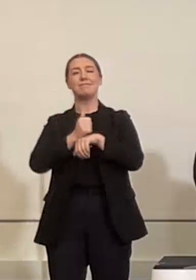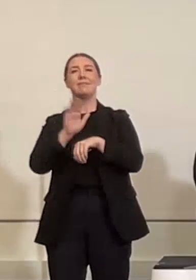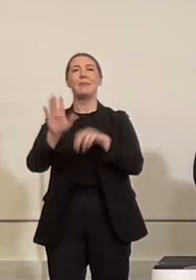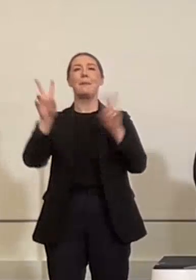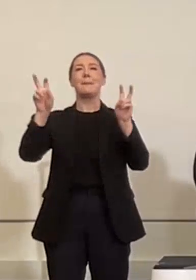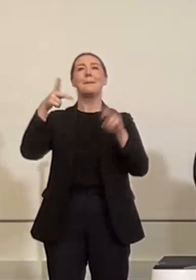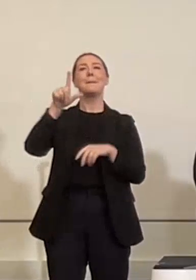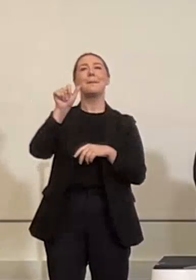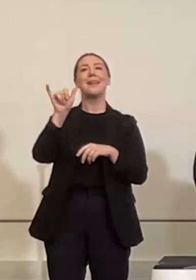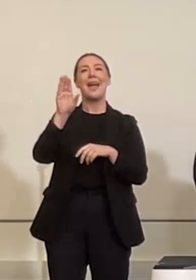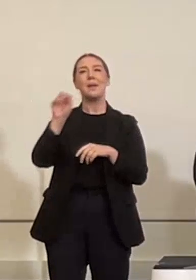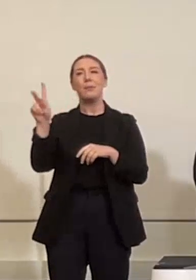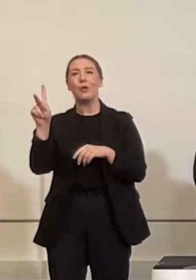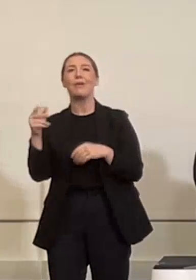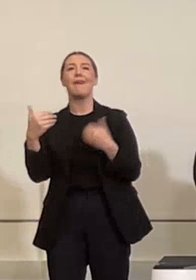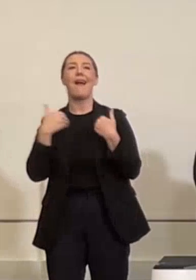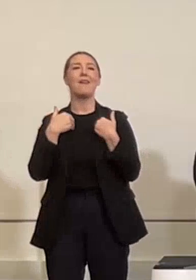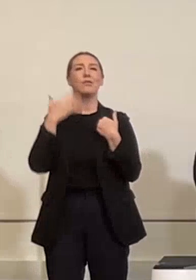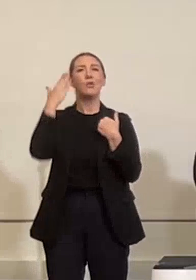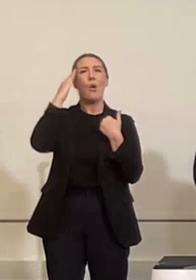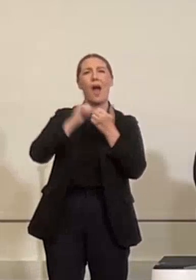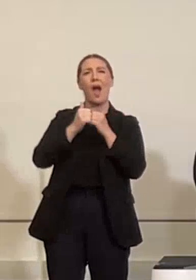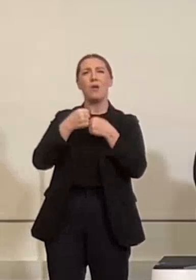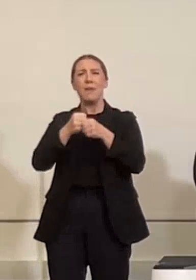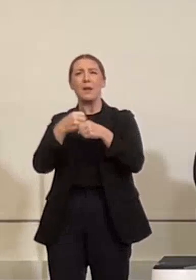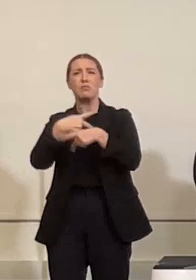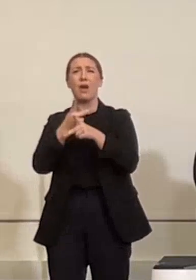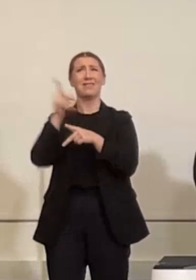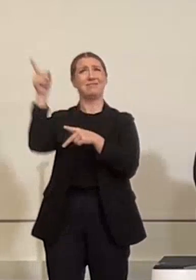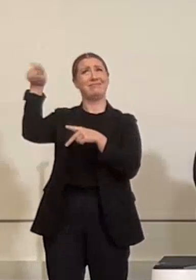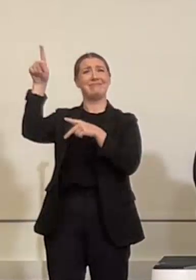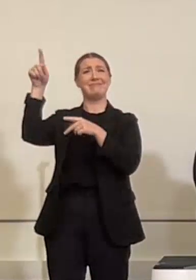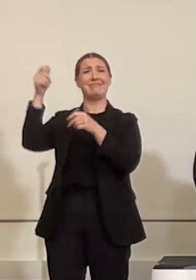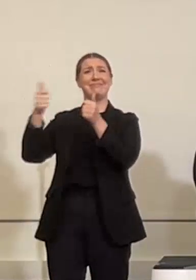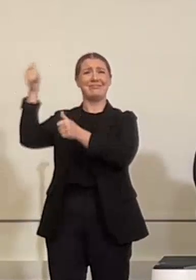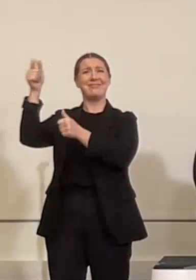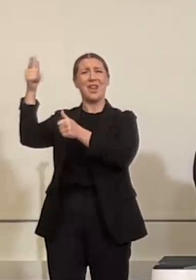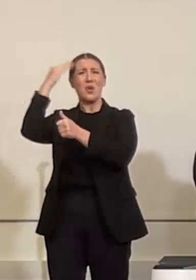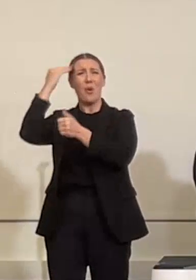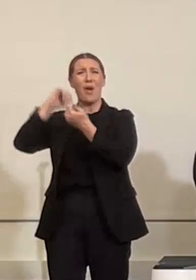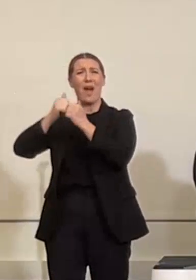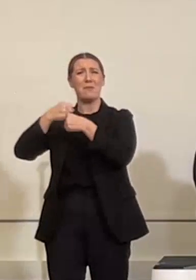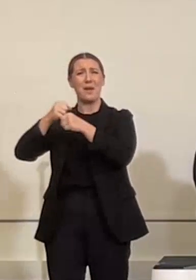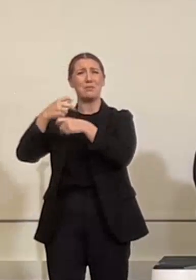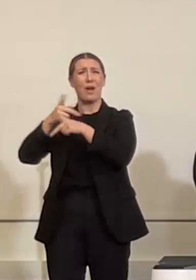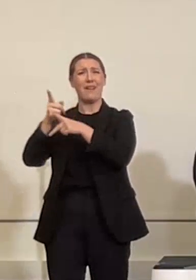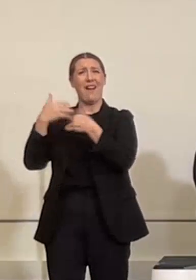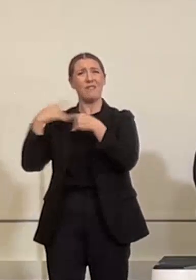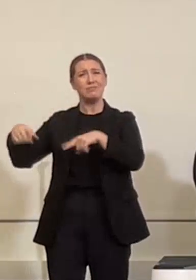They've been especially at leadership level that build products for a long time. When I think about this, I want to come in and I want to have a